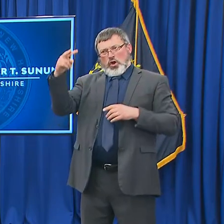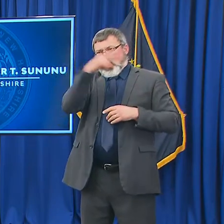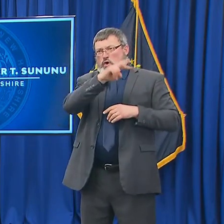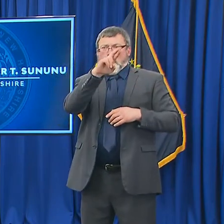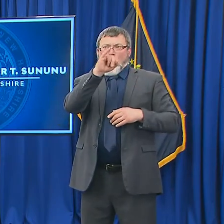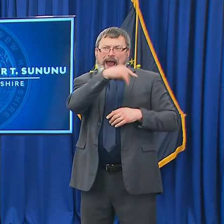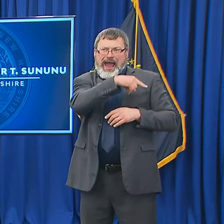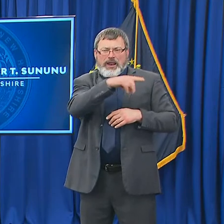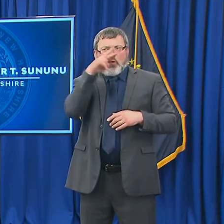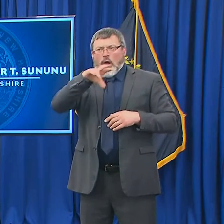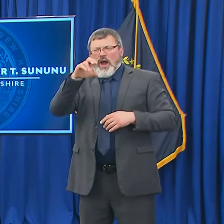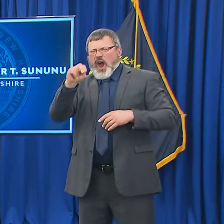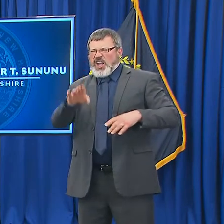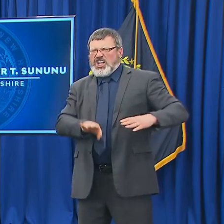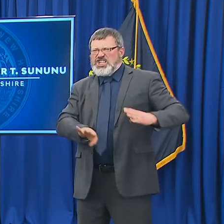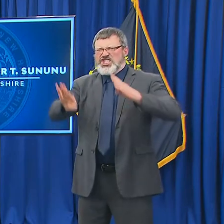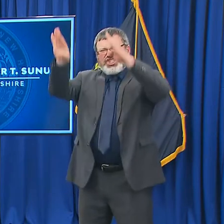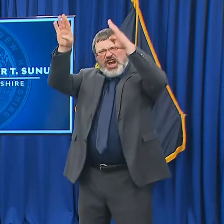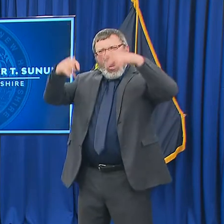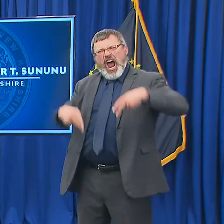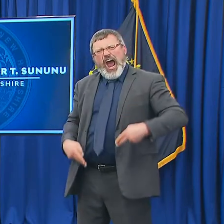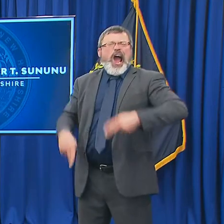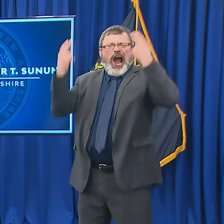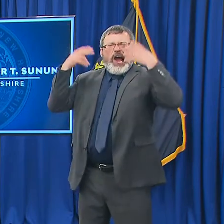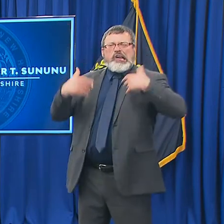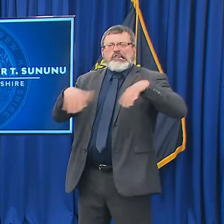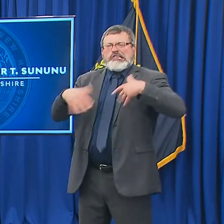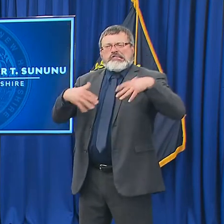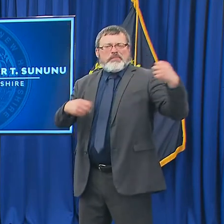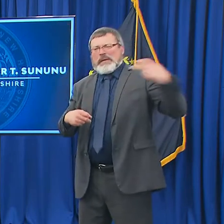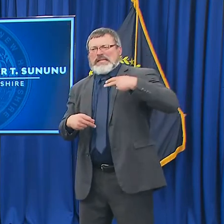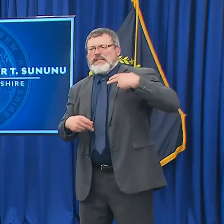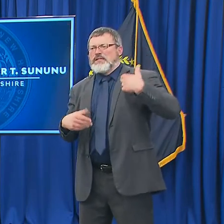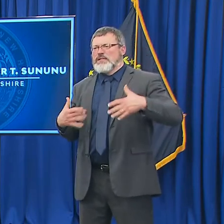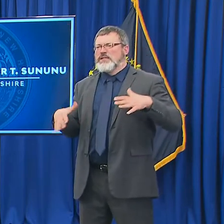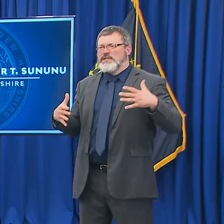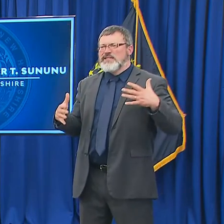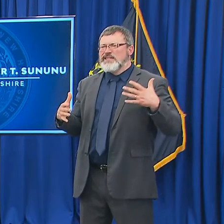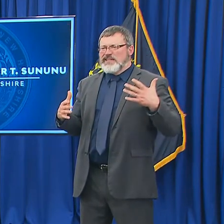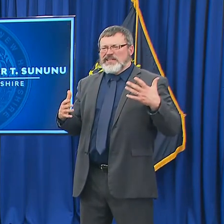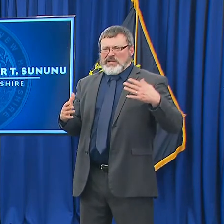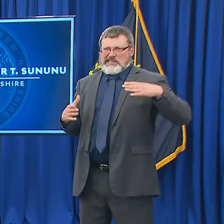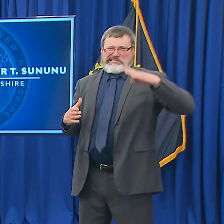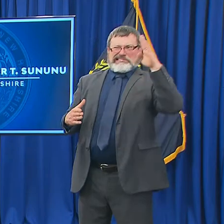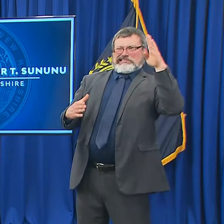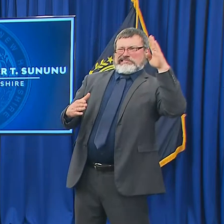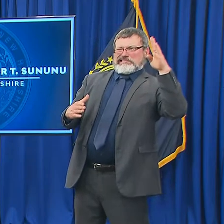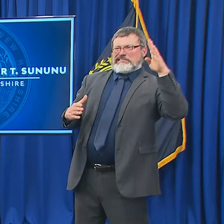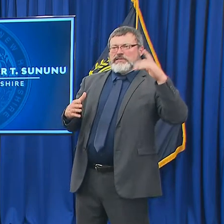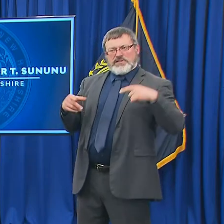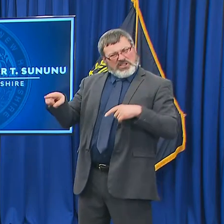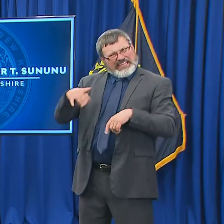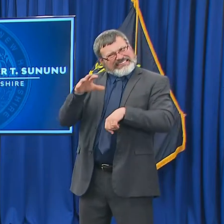because it's there are a lot of variables that you simply you cannot control and but you can control how you manage to it.